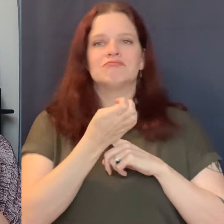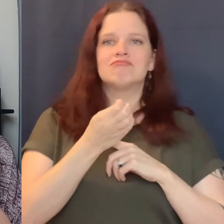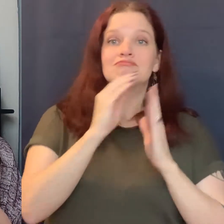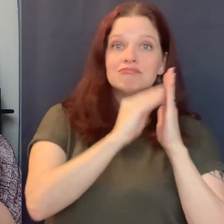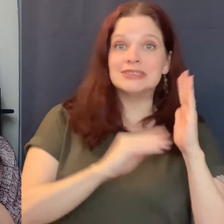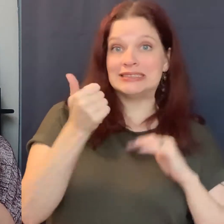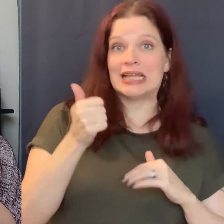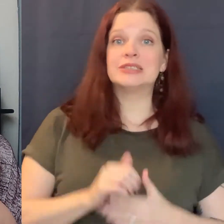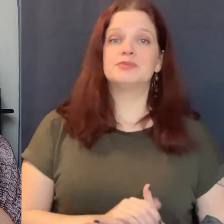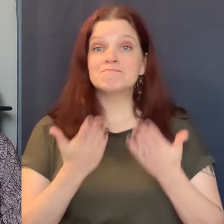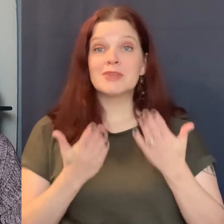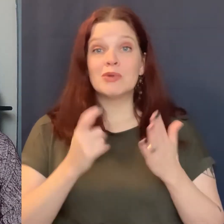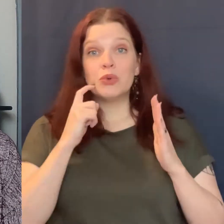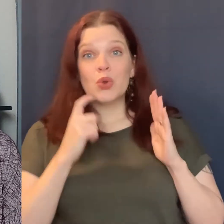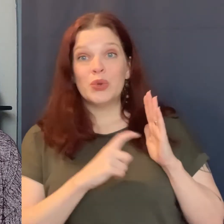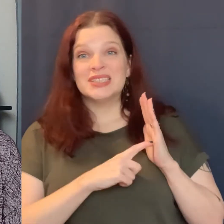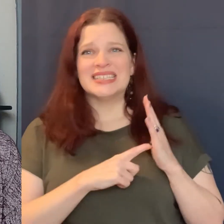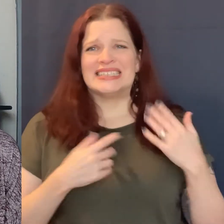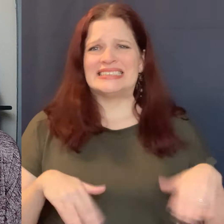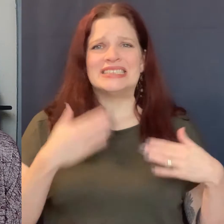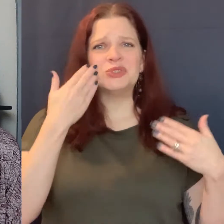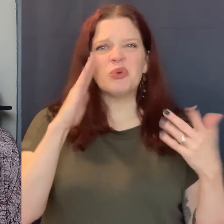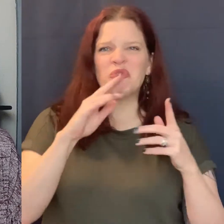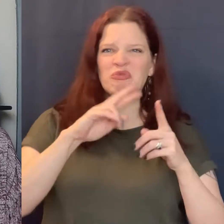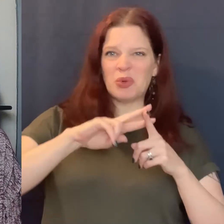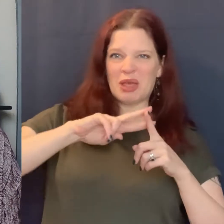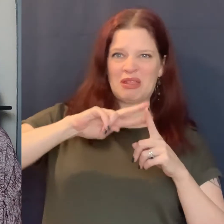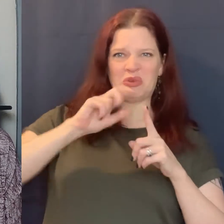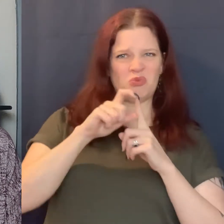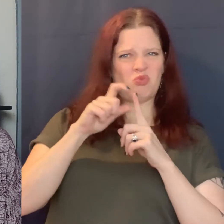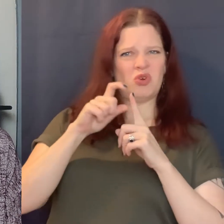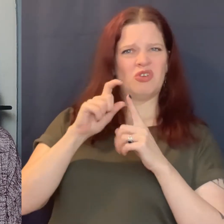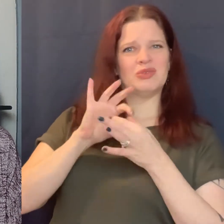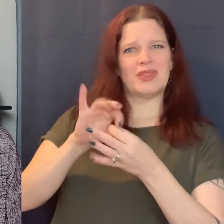your strengths and what feels good. Something that may be coming up for you is that you may not have a lot of vocabulary around strength.